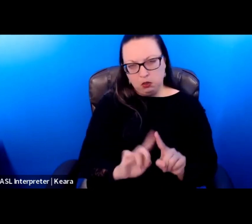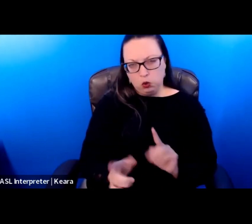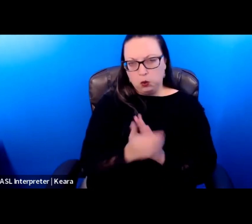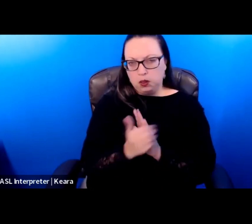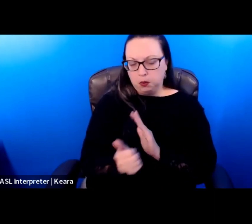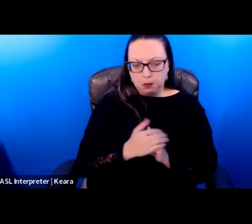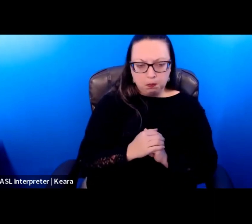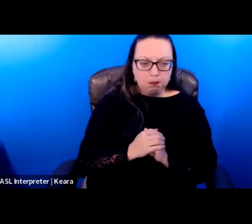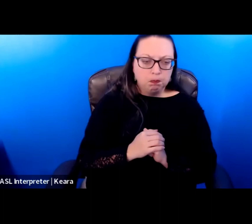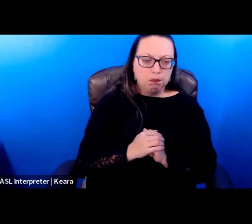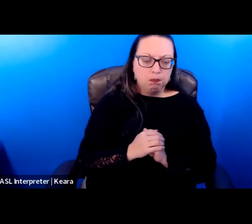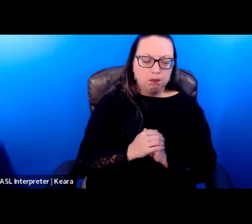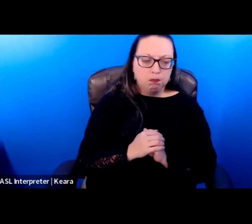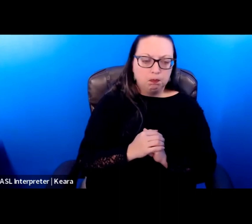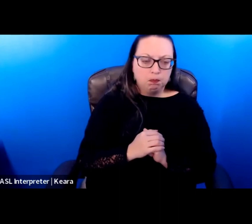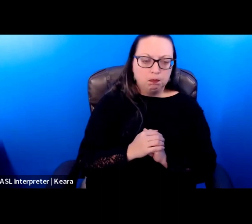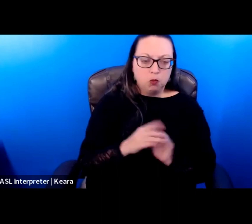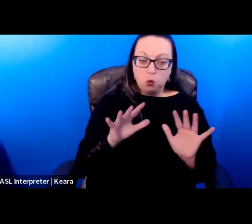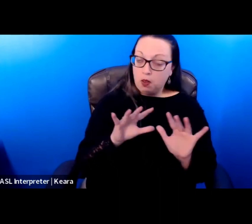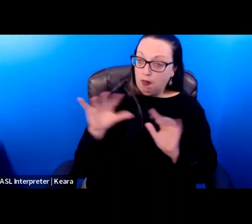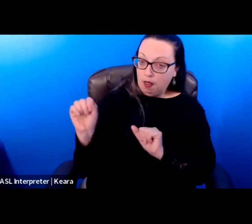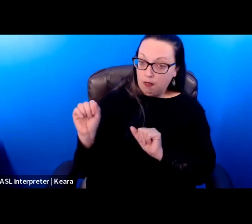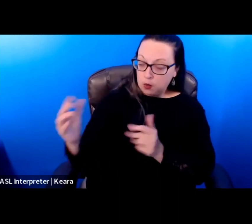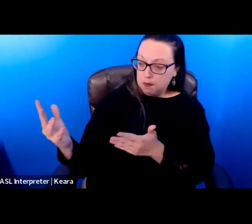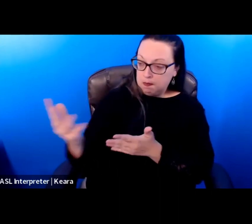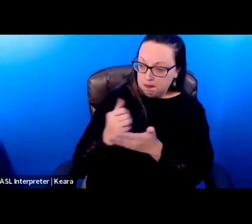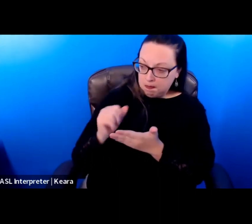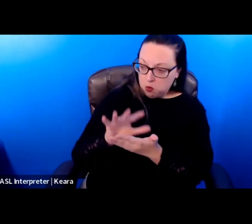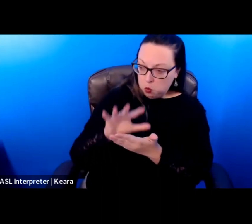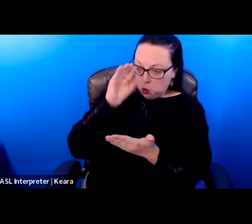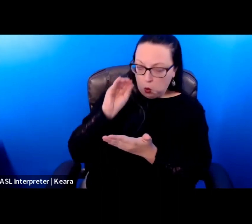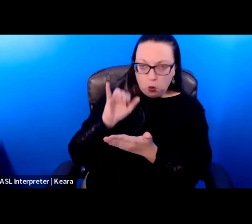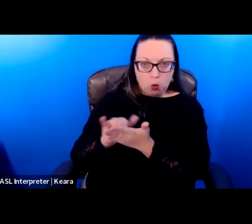off to acquire those skills, and once I did acquire those skills,